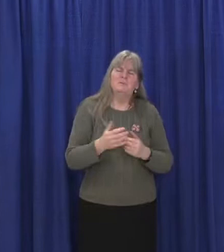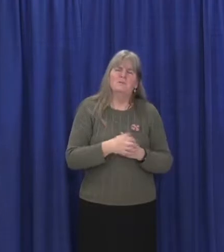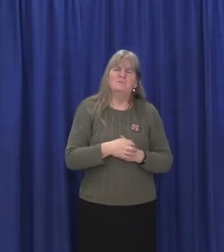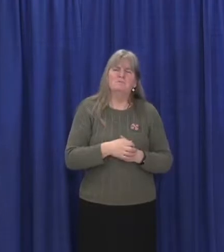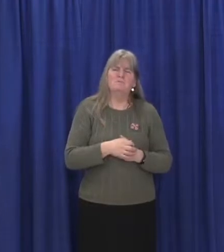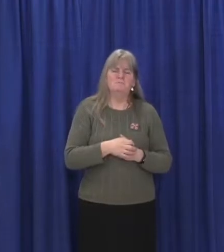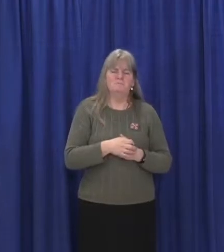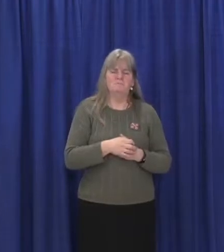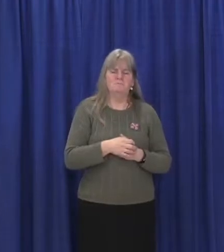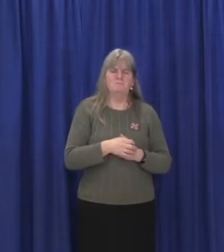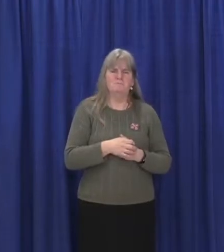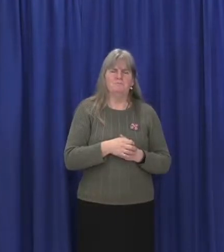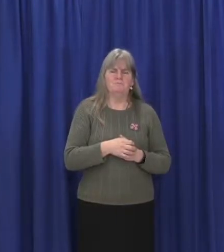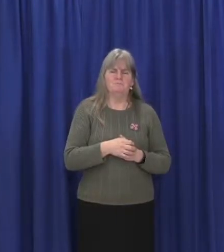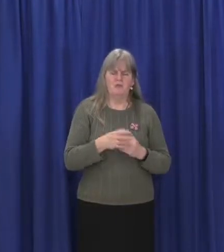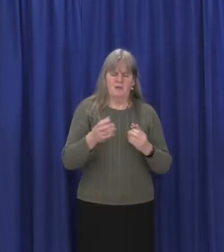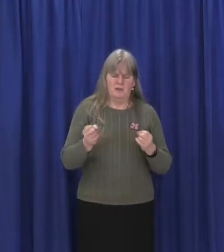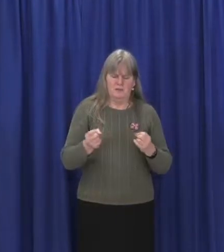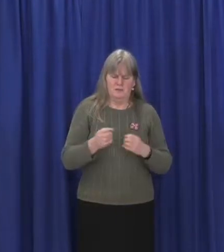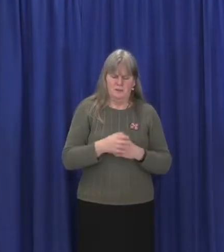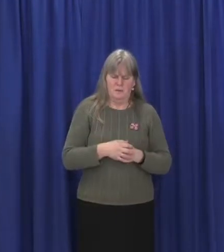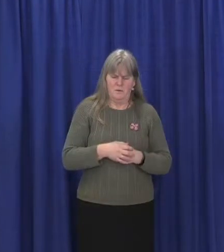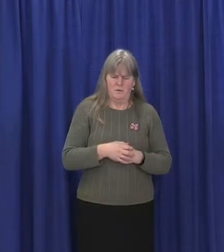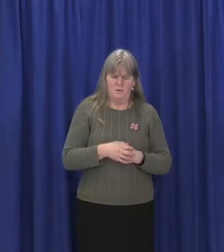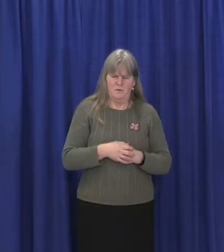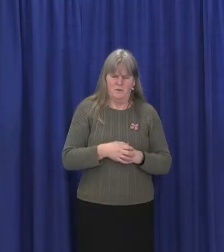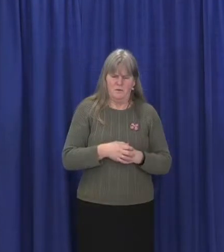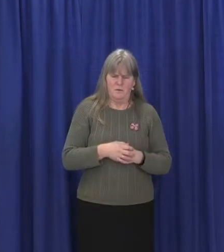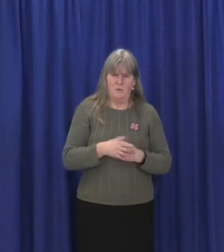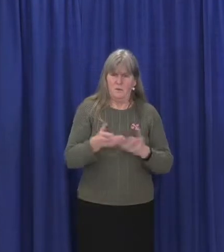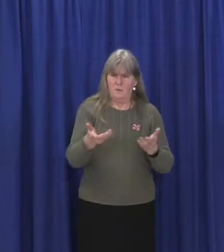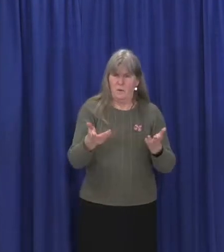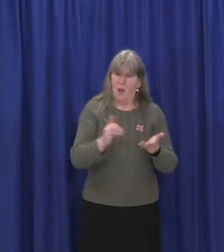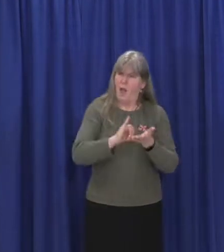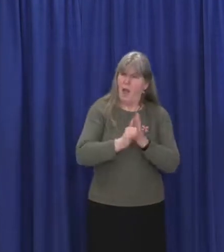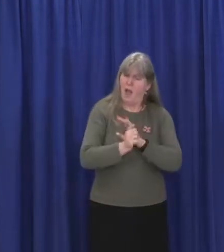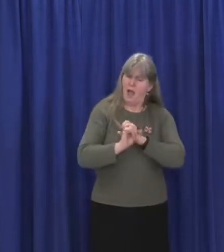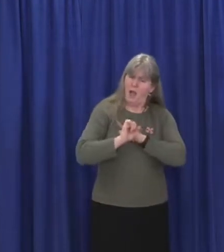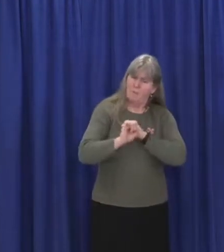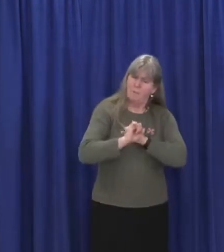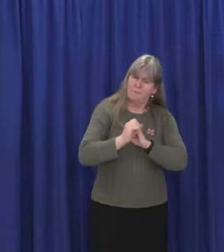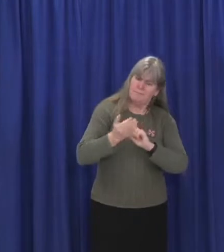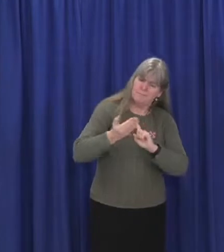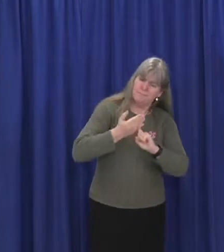Luke, the question also is about how can we promote vaccination. We're going to talk a great